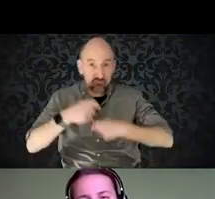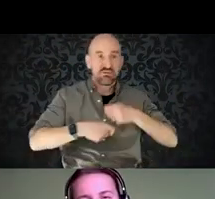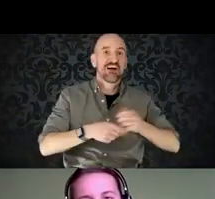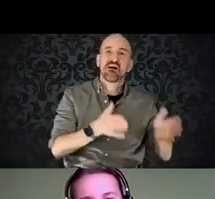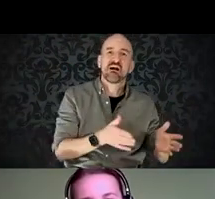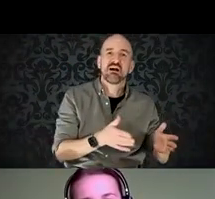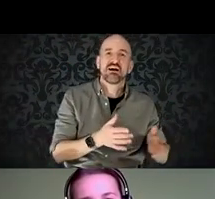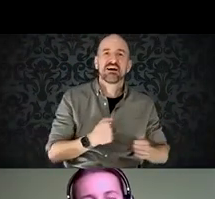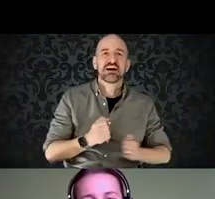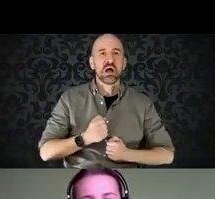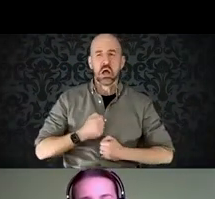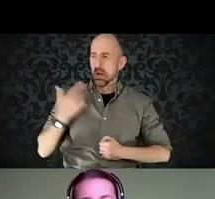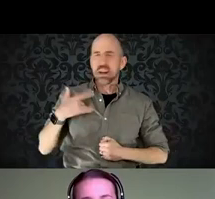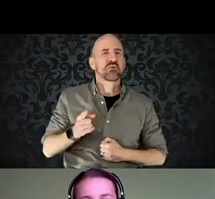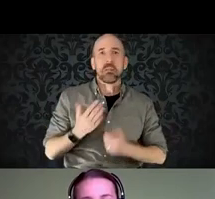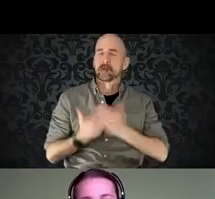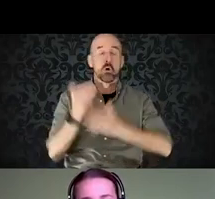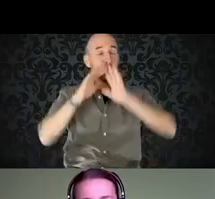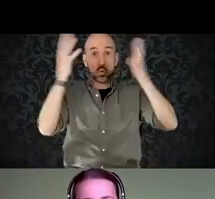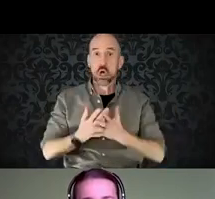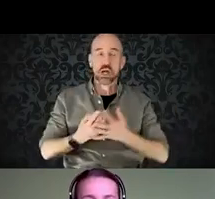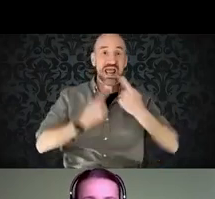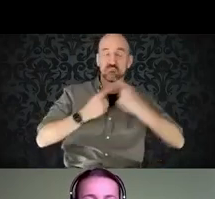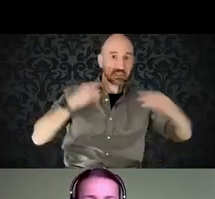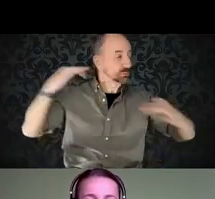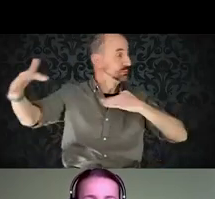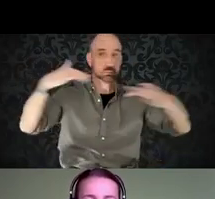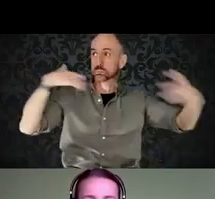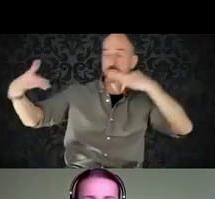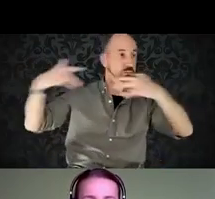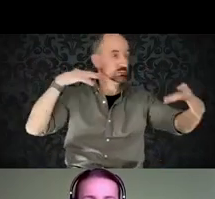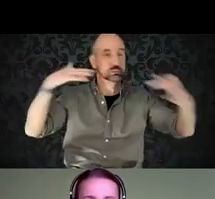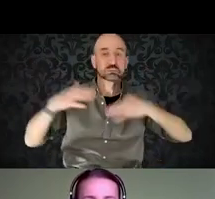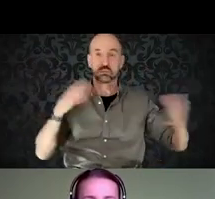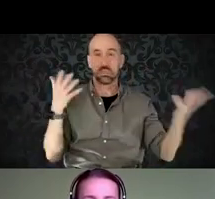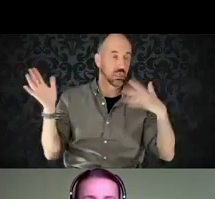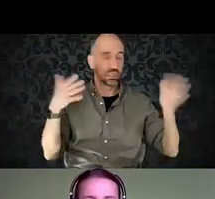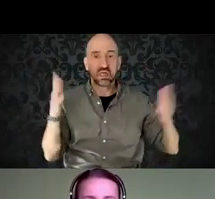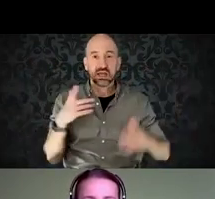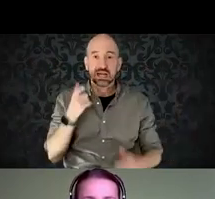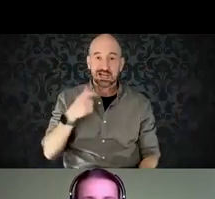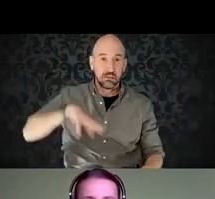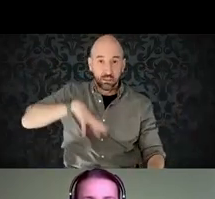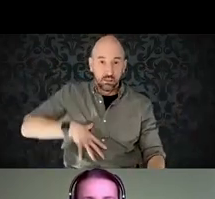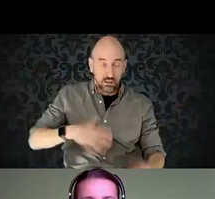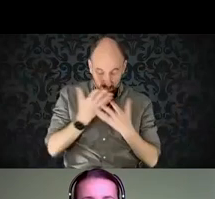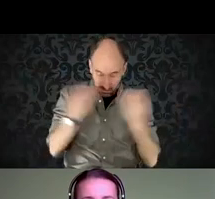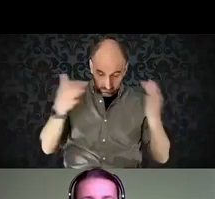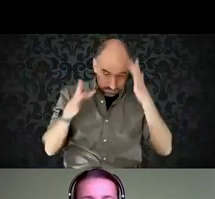motivated to interact with nature and its healing benefits there is also the retroactive effect of nature, so restoration is an idea